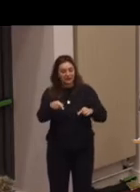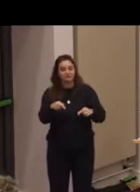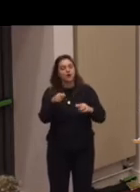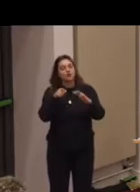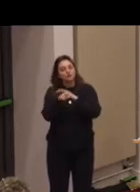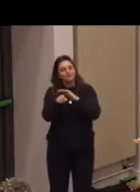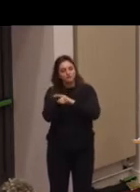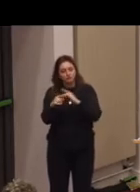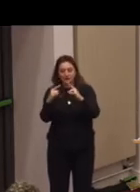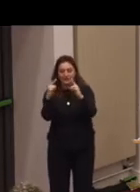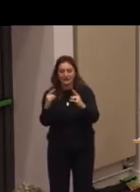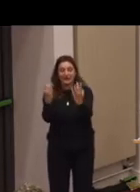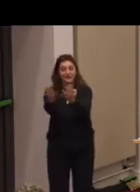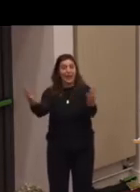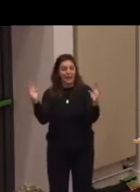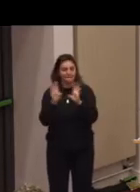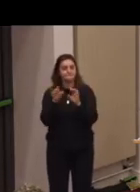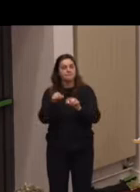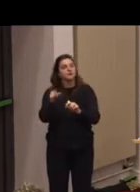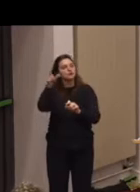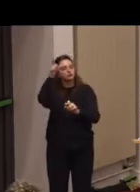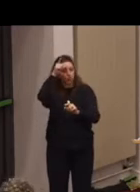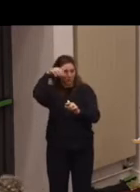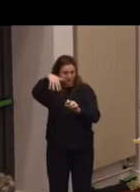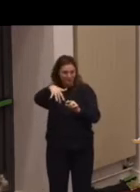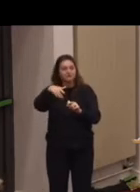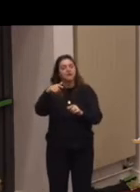which is fully accessible for children with different types of disabilities and fosters